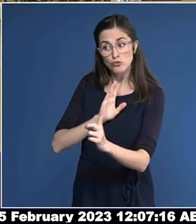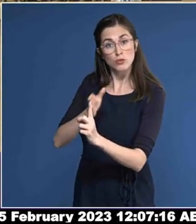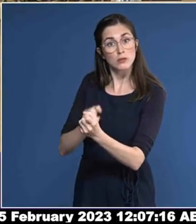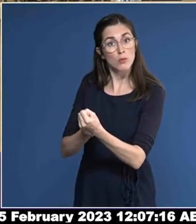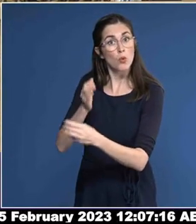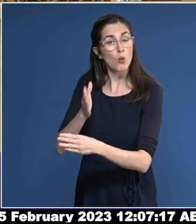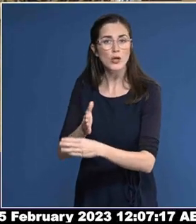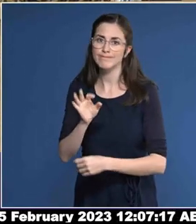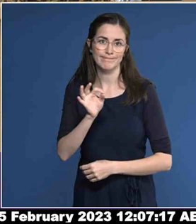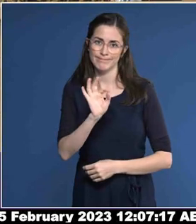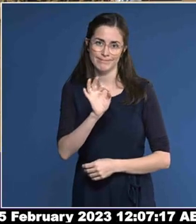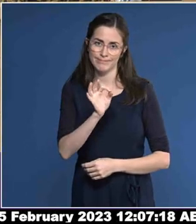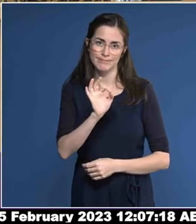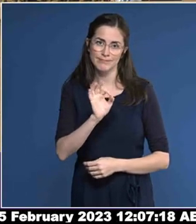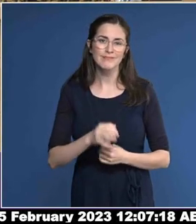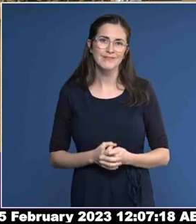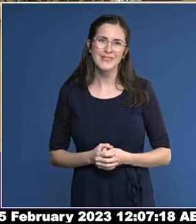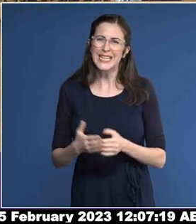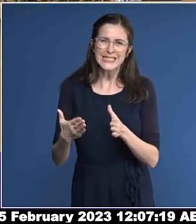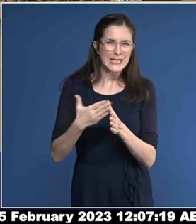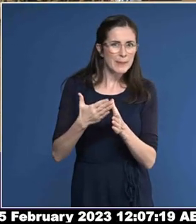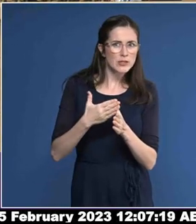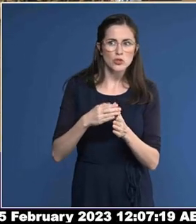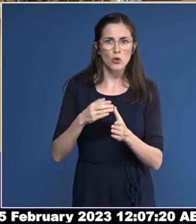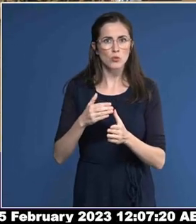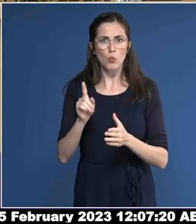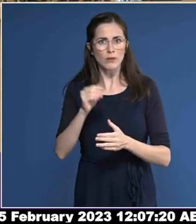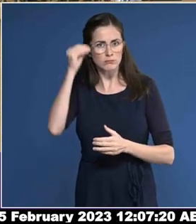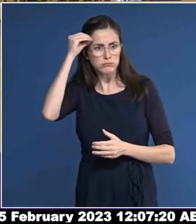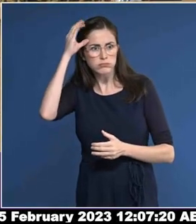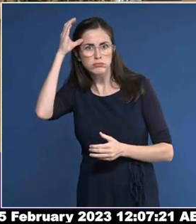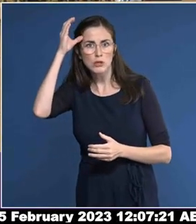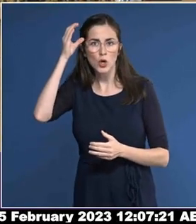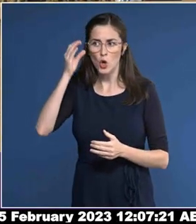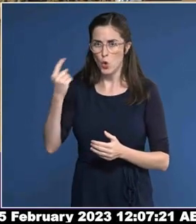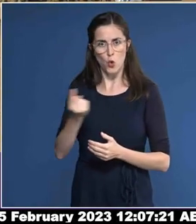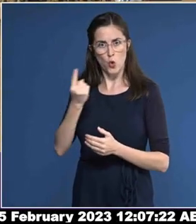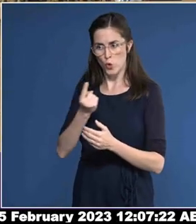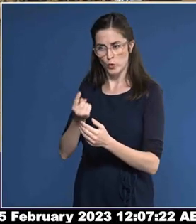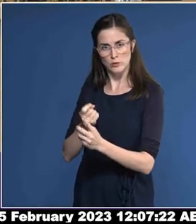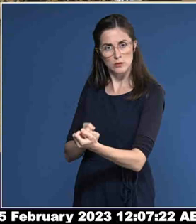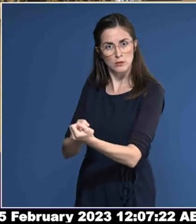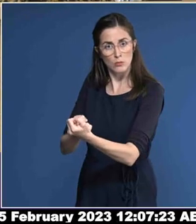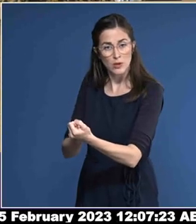However, it depends on the level of speciality, and we would have some therapists, for example, and behaviour support practitioners who might provide